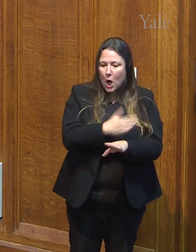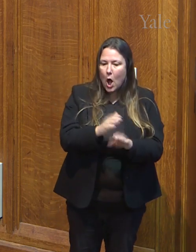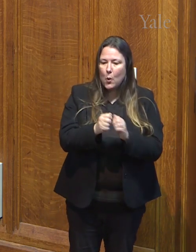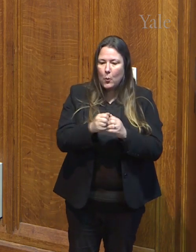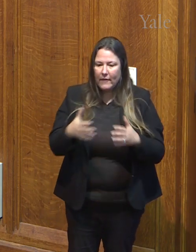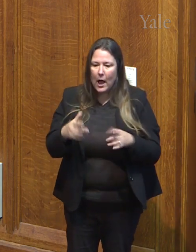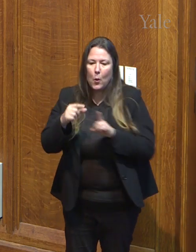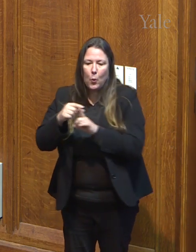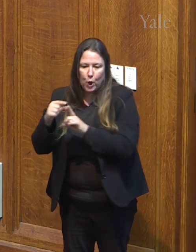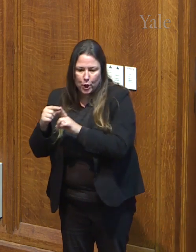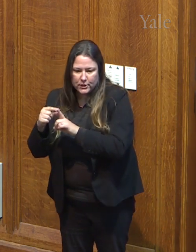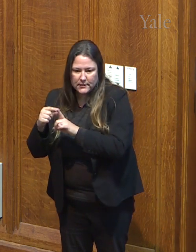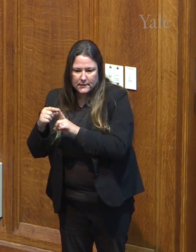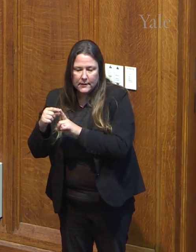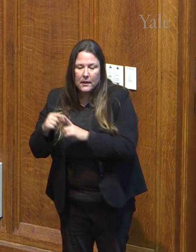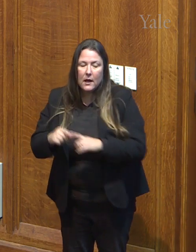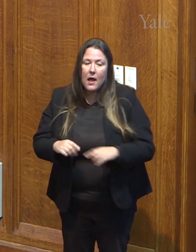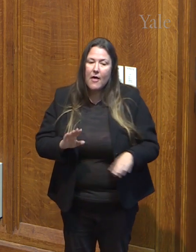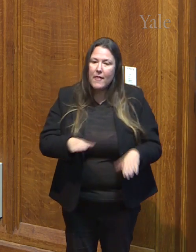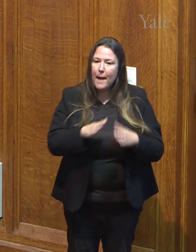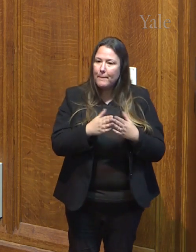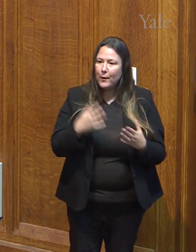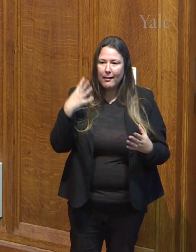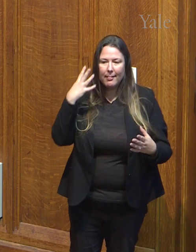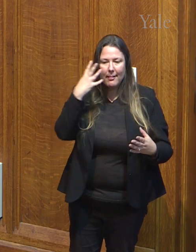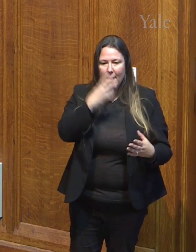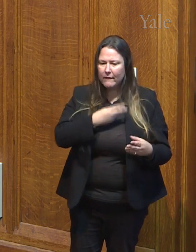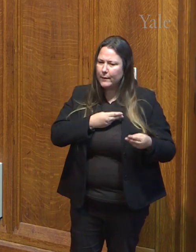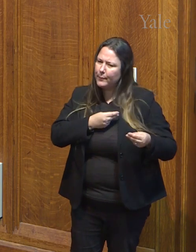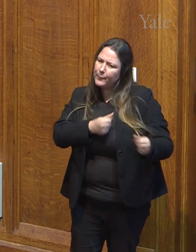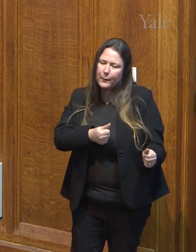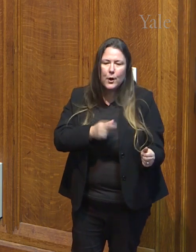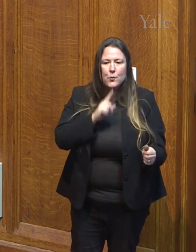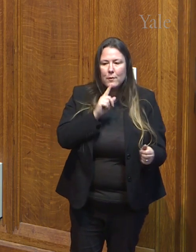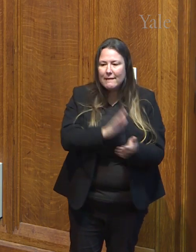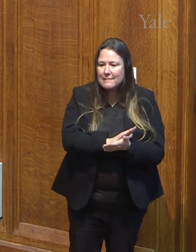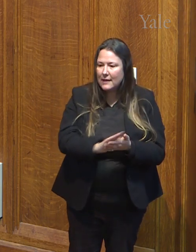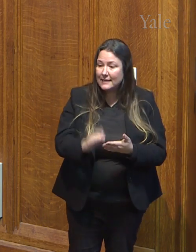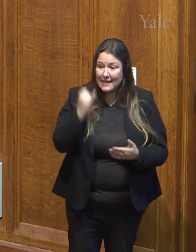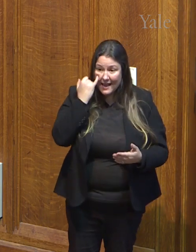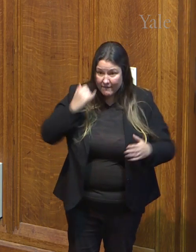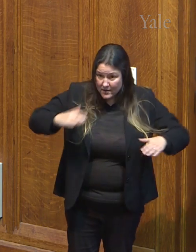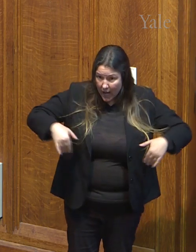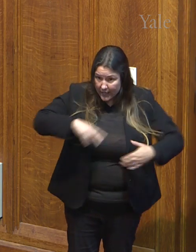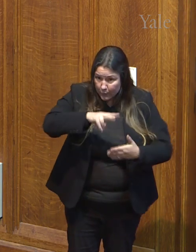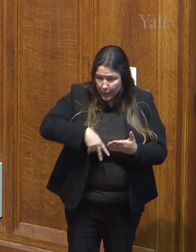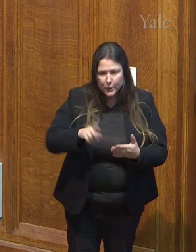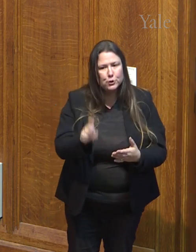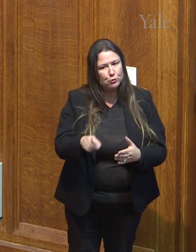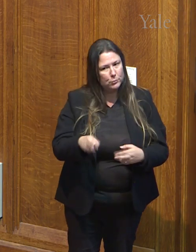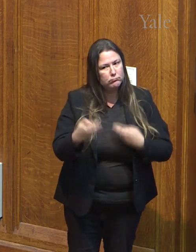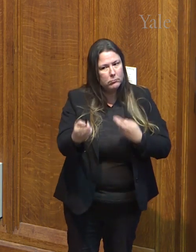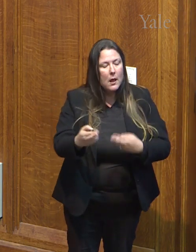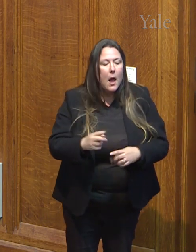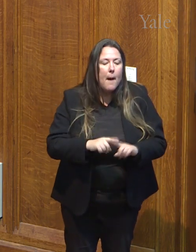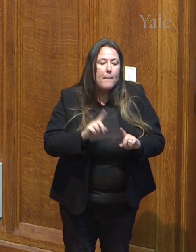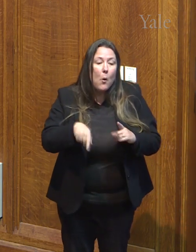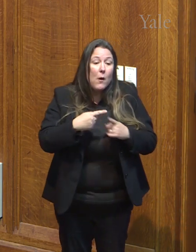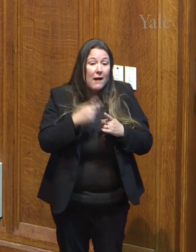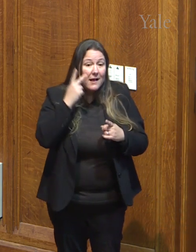The book is lovely and an eloquent book. If you haven't read it, you surely should. But when I saw what came out in print